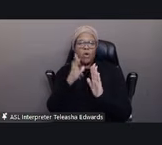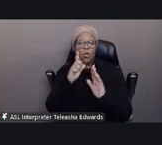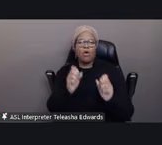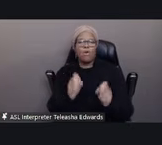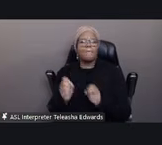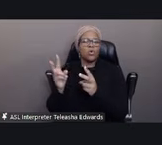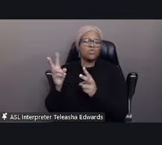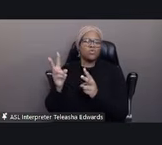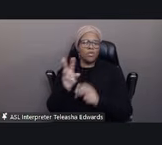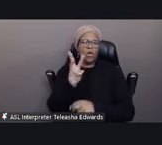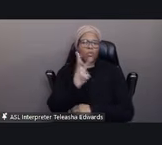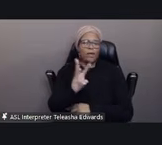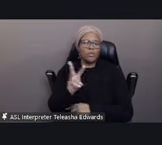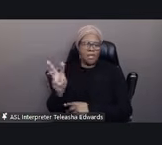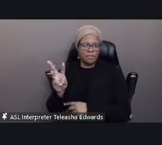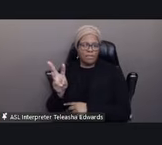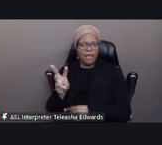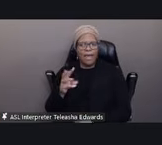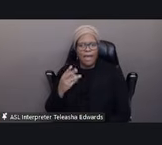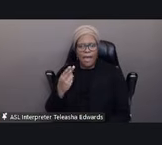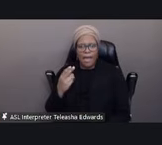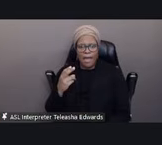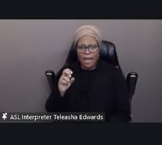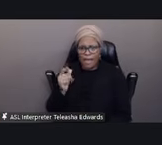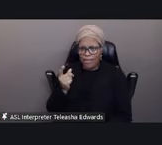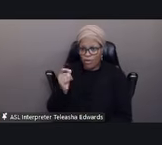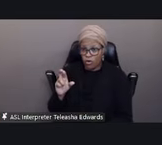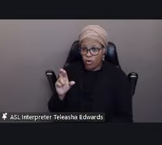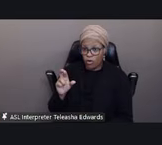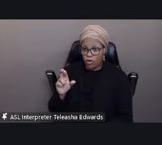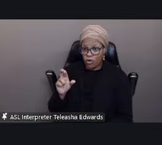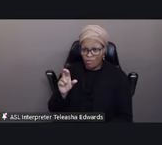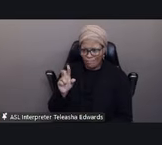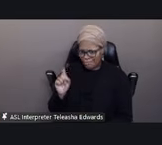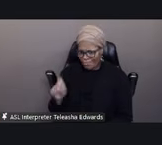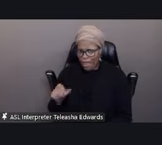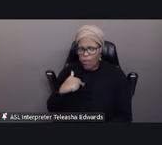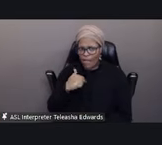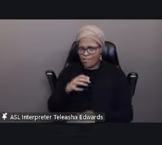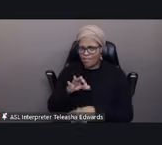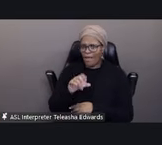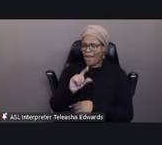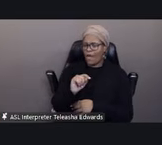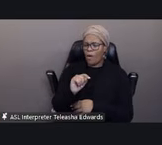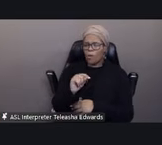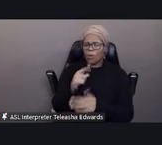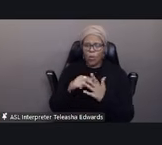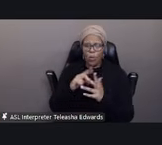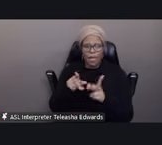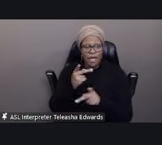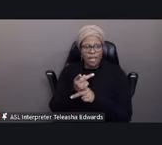Um, and Heather, I I think I'll have to find out whe sort of what kind of um protections there are